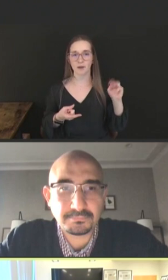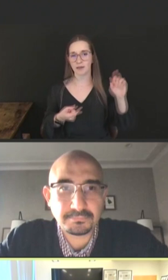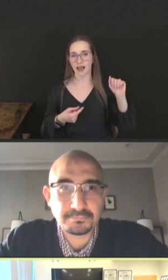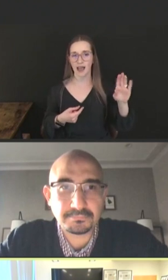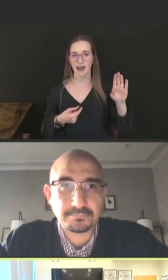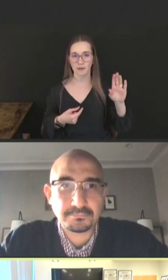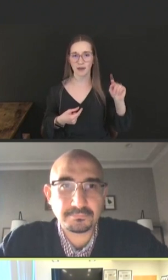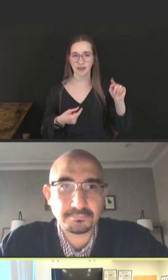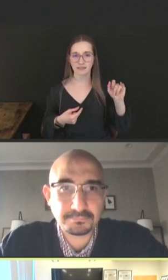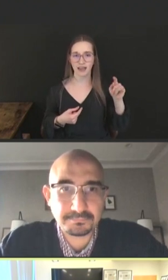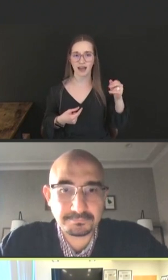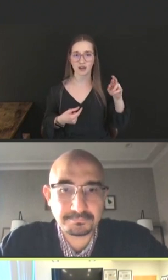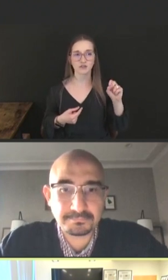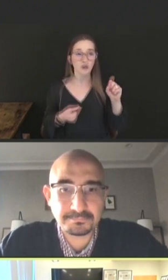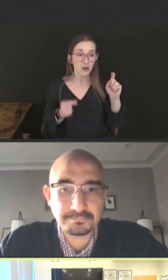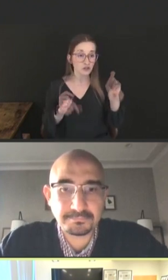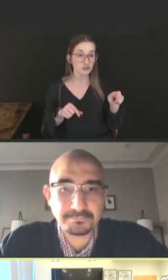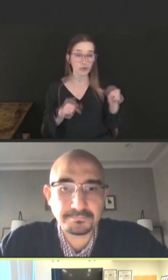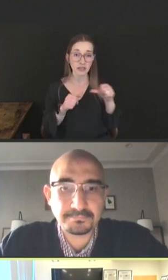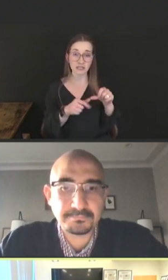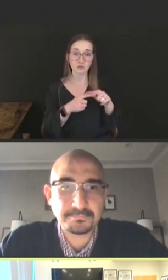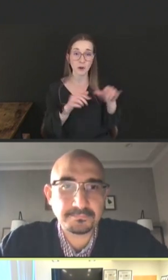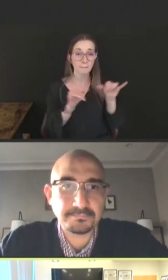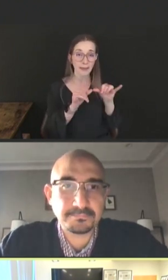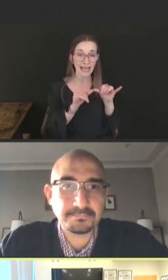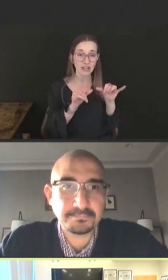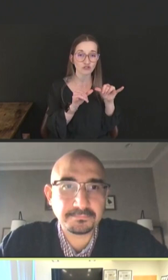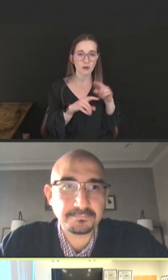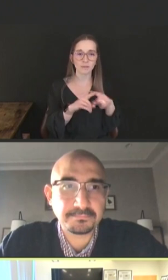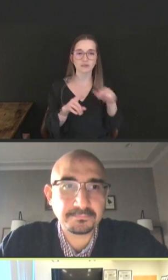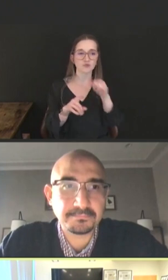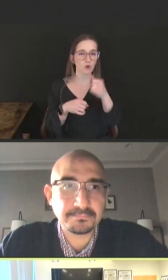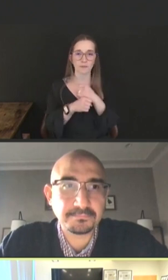measuring serum neutralizing antibodies, we really shouldn't make policy decisions based on that.